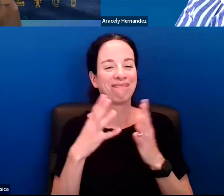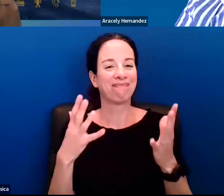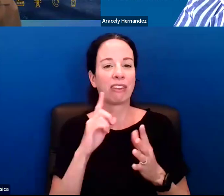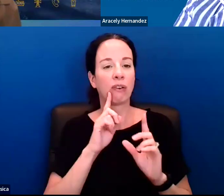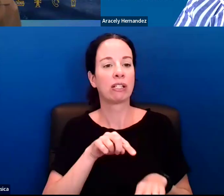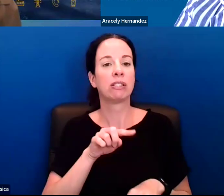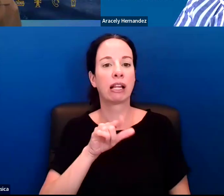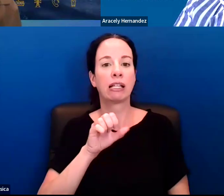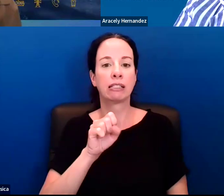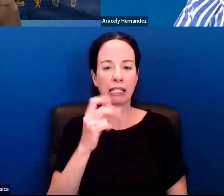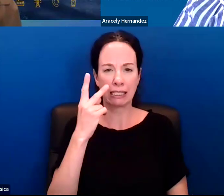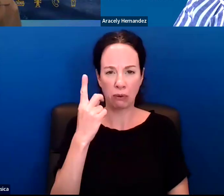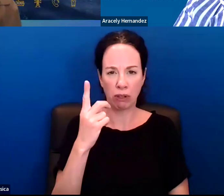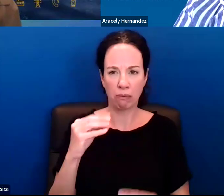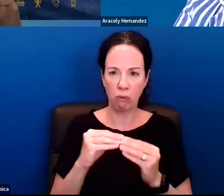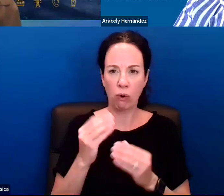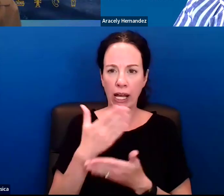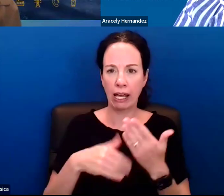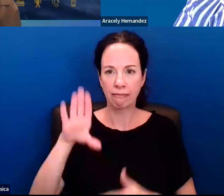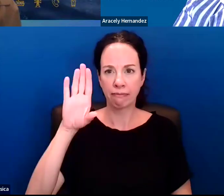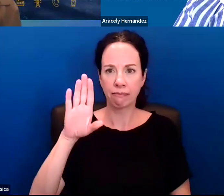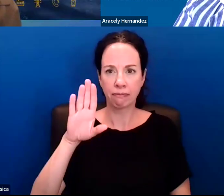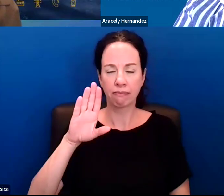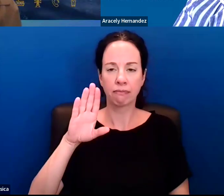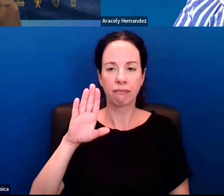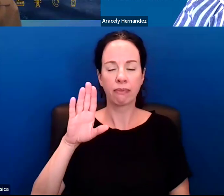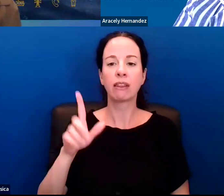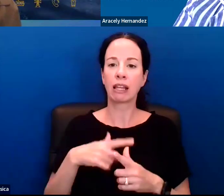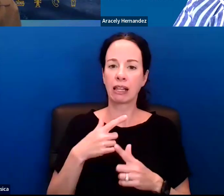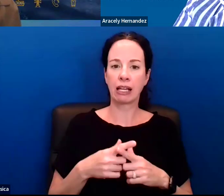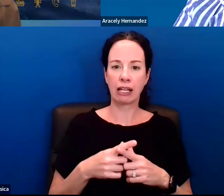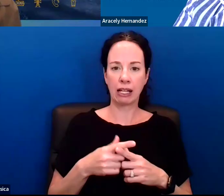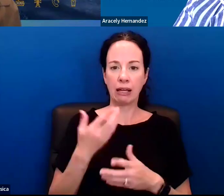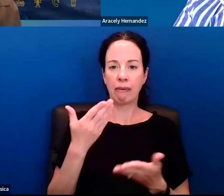Lisa. And I do see one additional hand that's raised, and then maybe a couple that came in